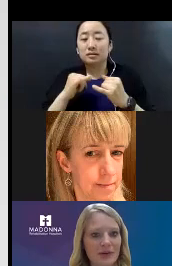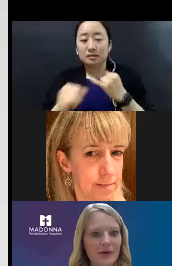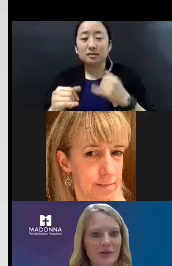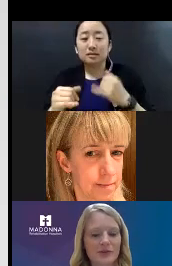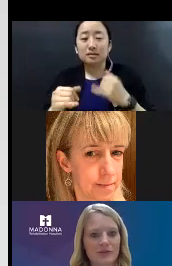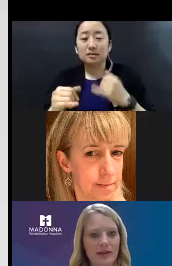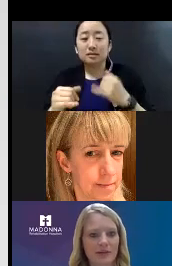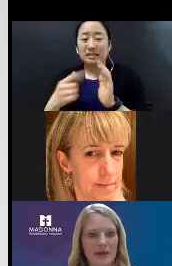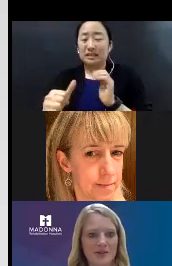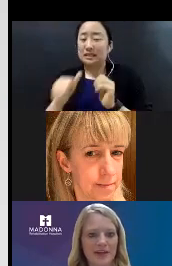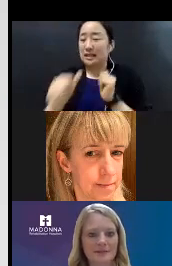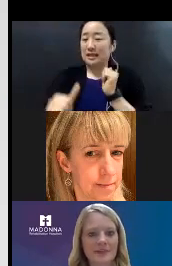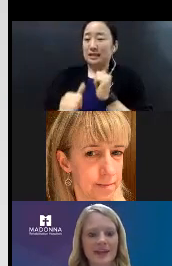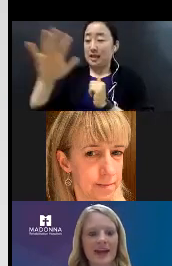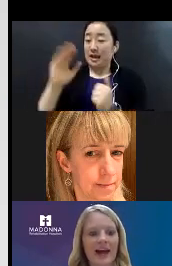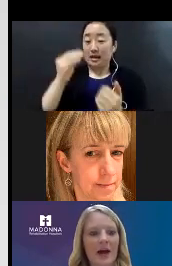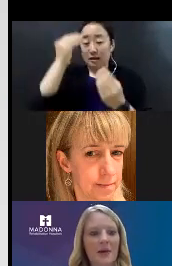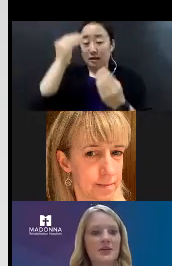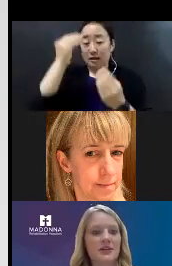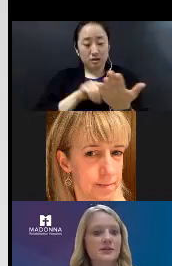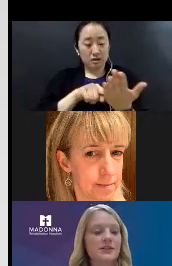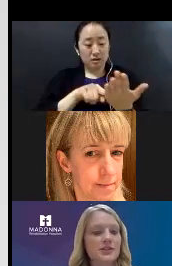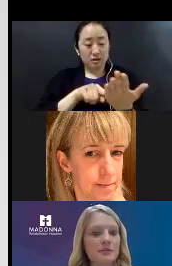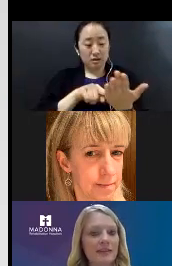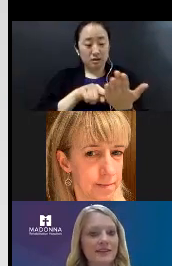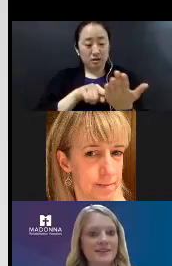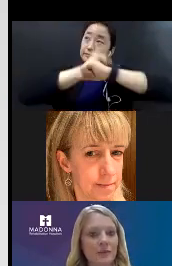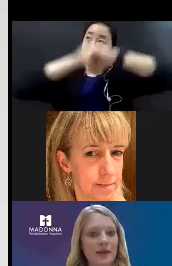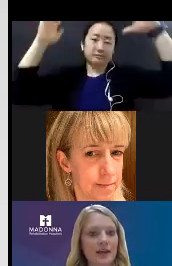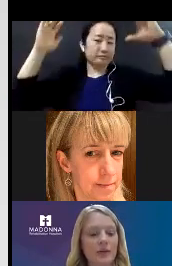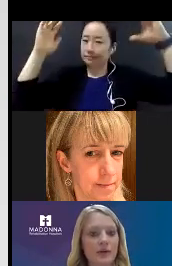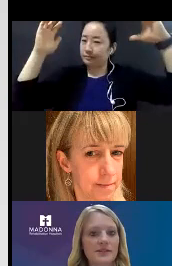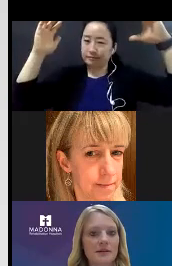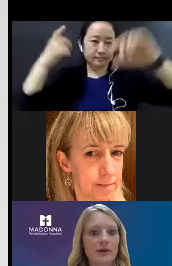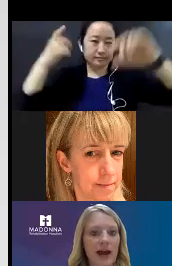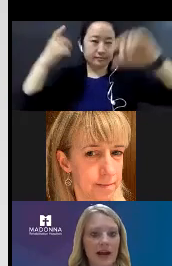OPTIMAL OR USEFUL INFORMATION. THOSE WERE THE TWO METHODS WE WERE USING PRIOR, WHICH